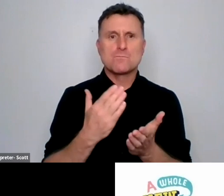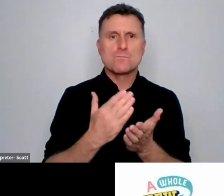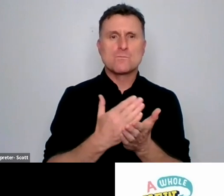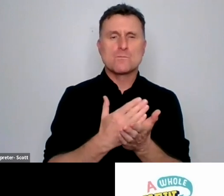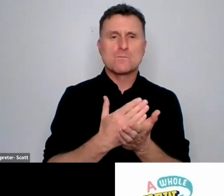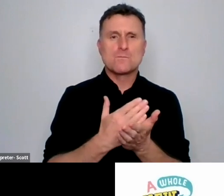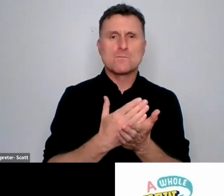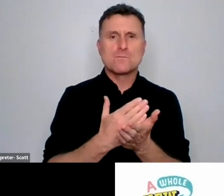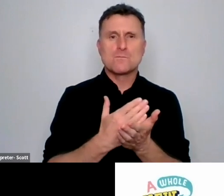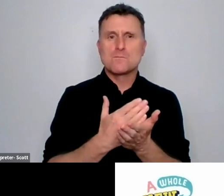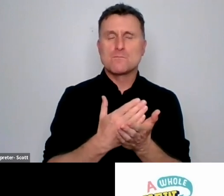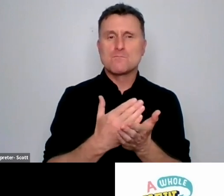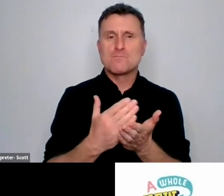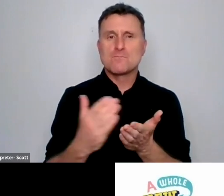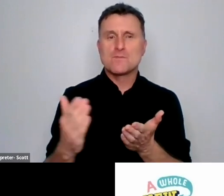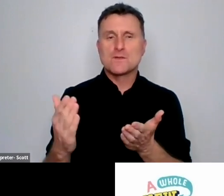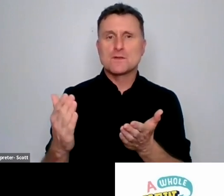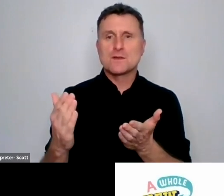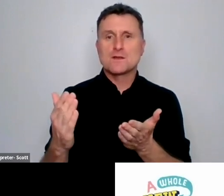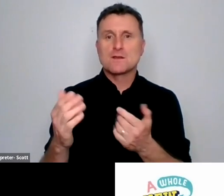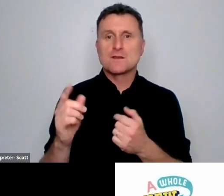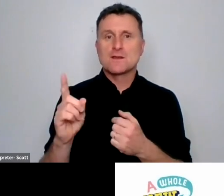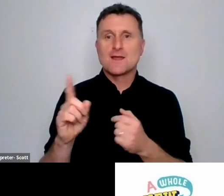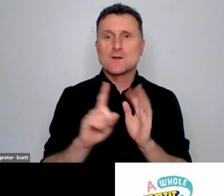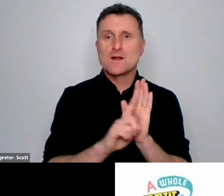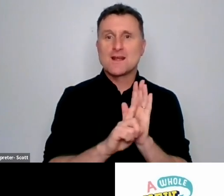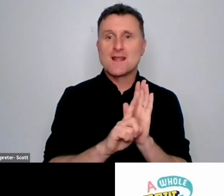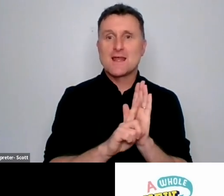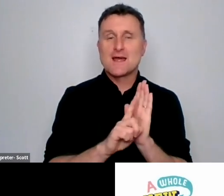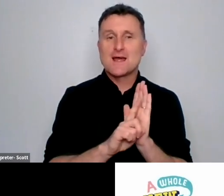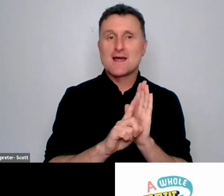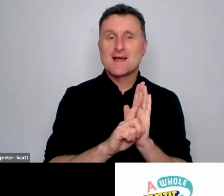but you might-[fire alarm siren] Have we got a fire alarm?